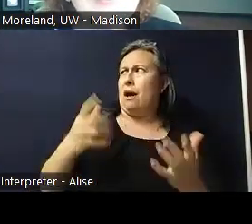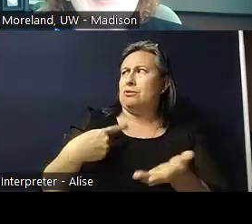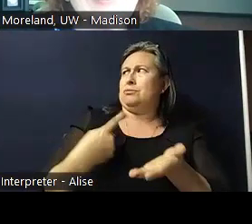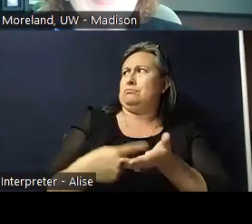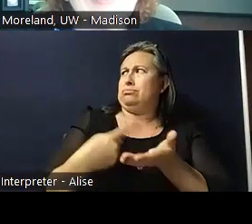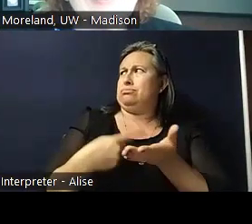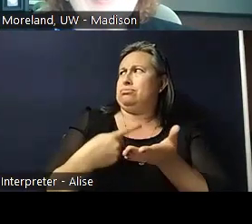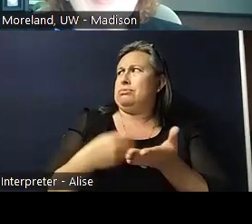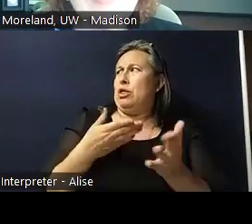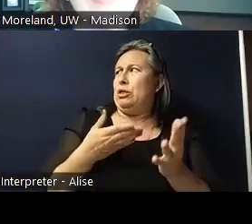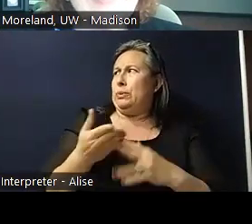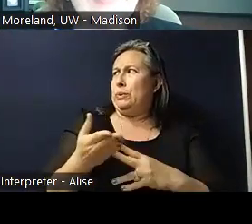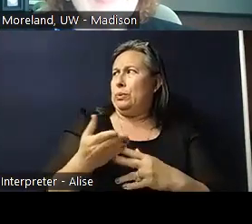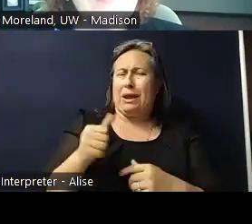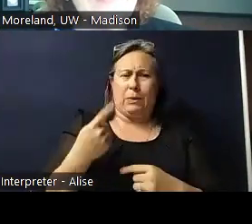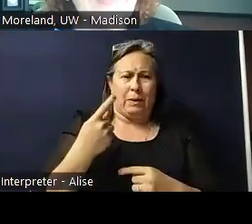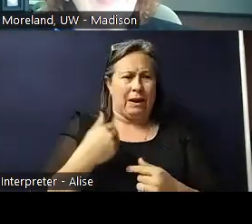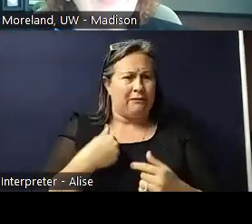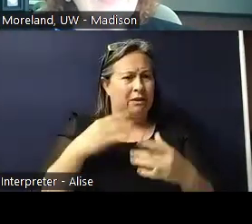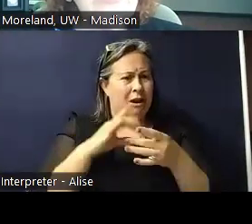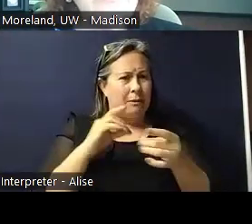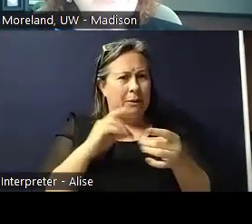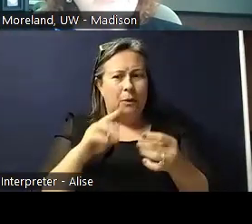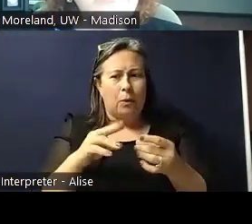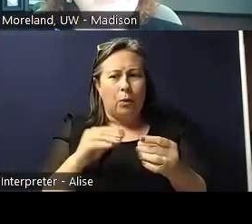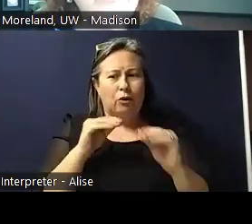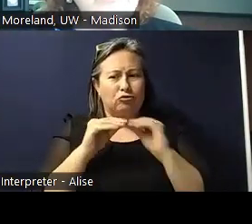Does anybody have comments and corrections to make for me?